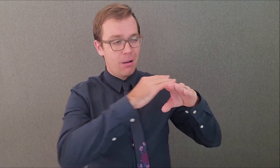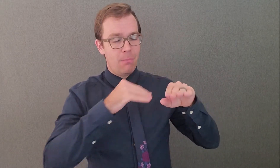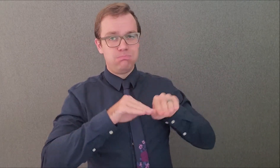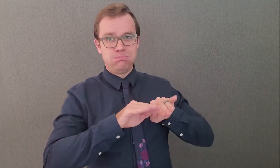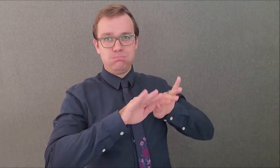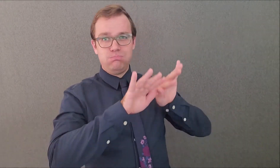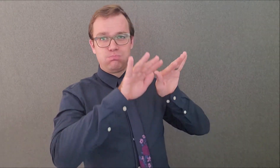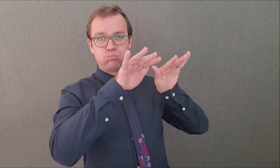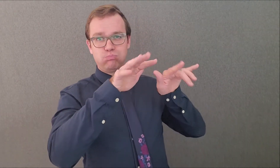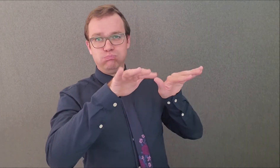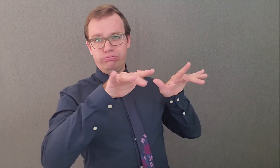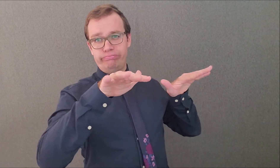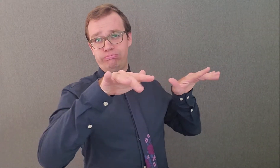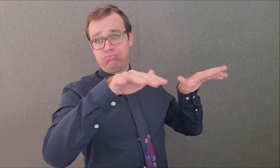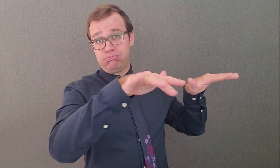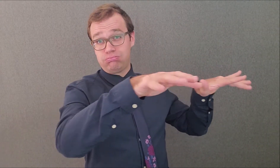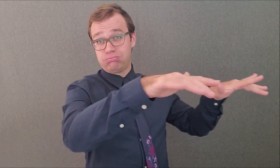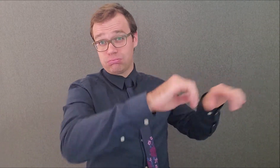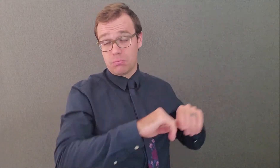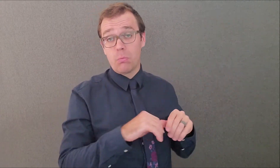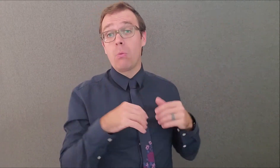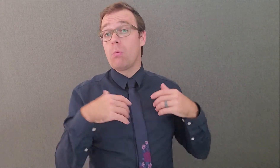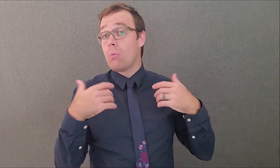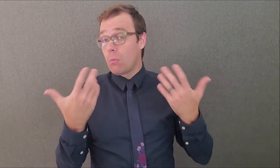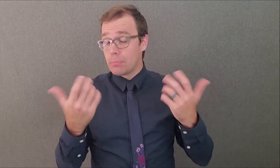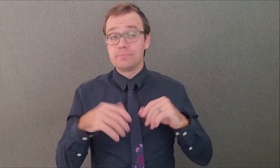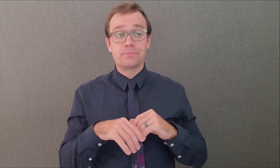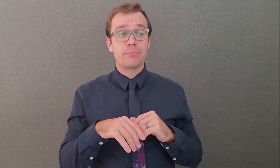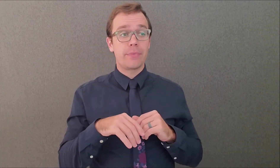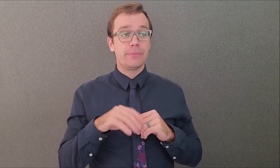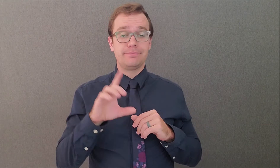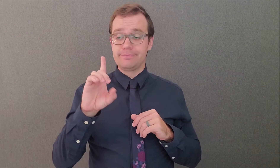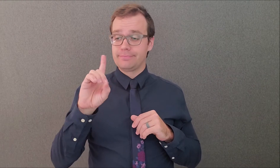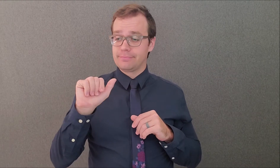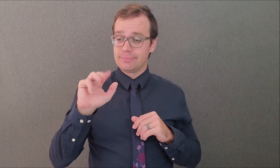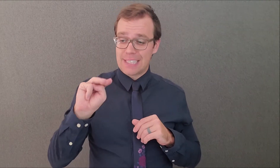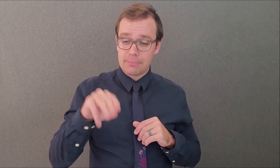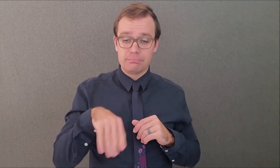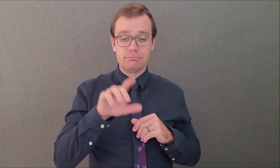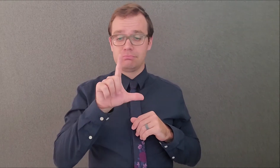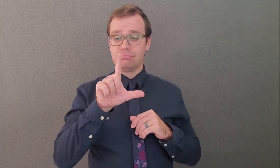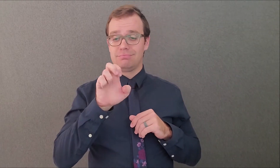to overflow onto the surrounding area. Flooding can also result from the failure